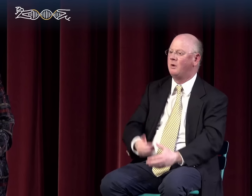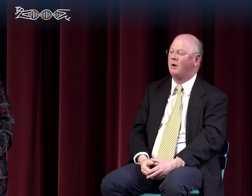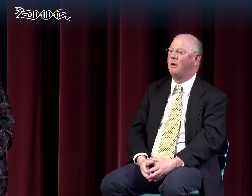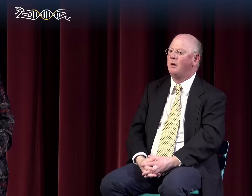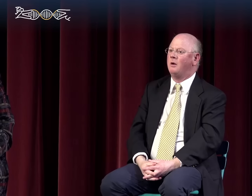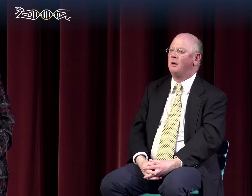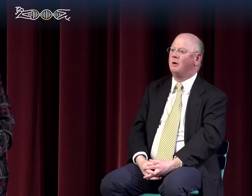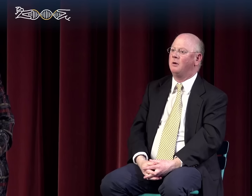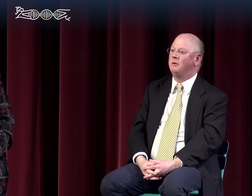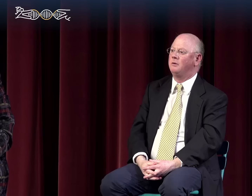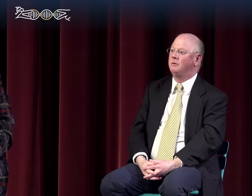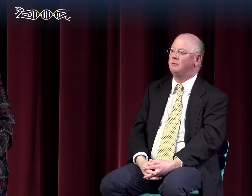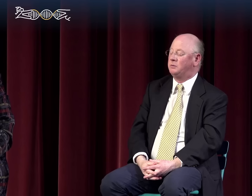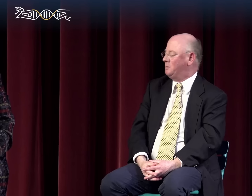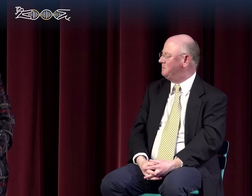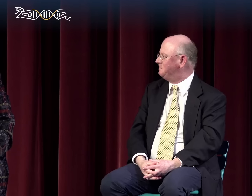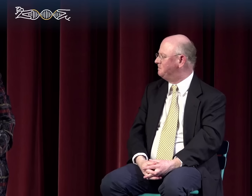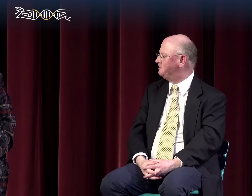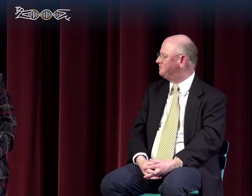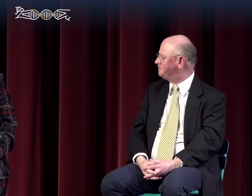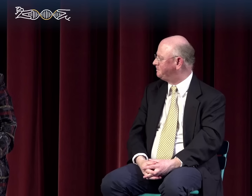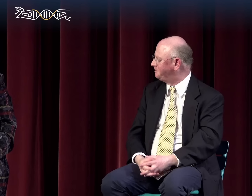Yeah.